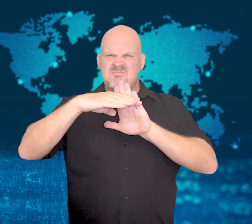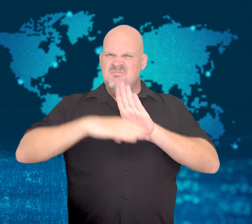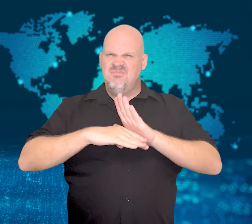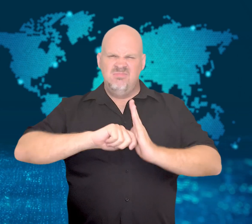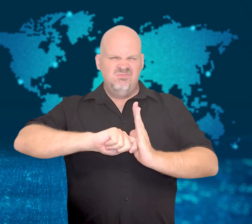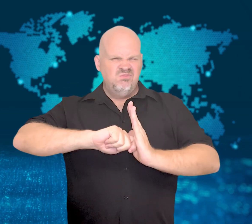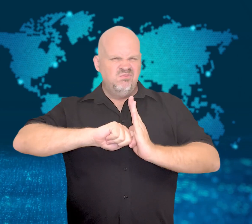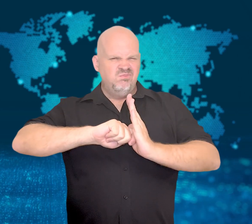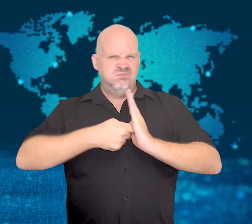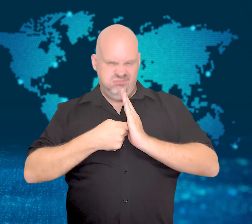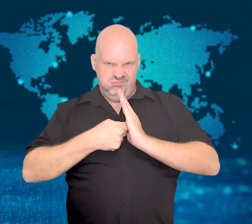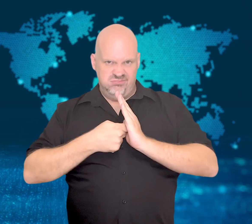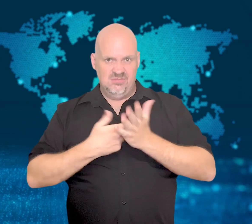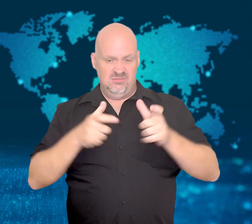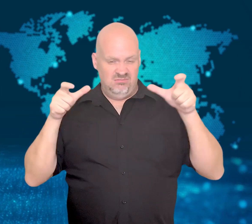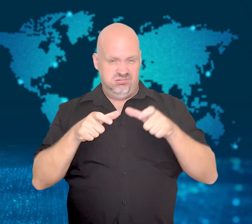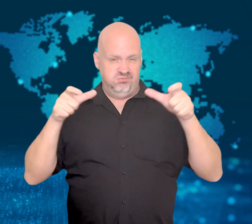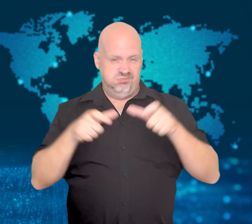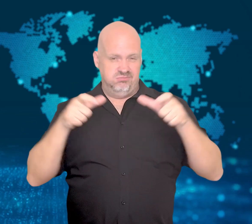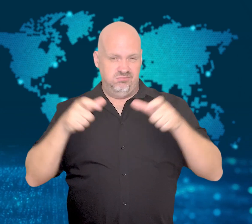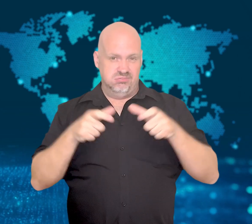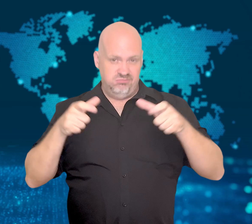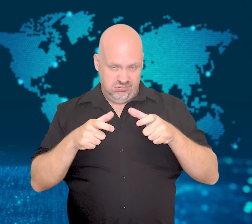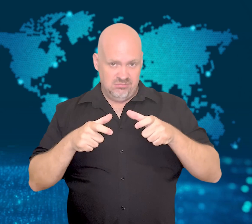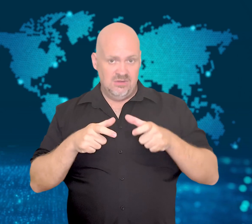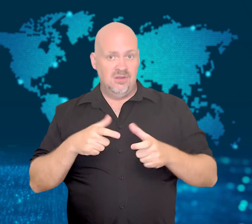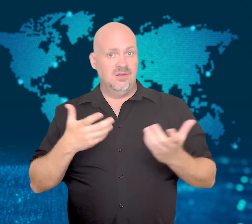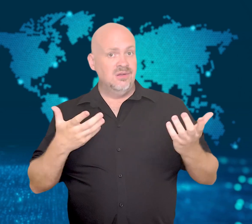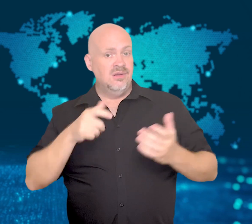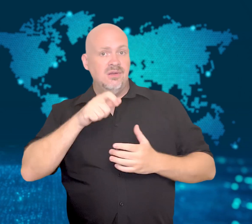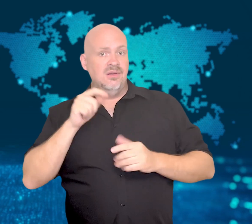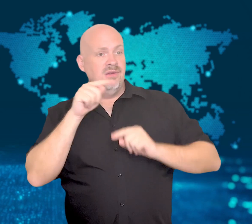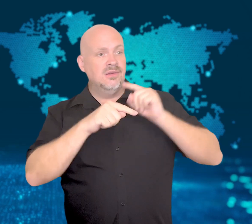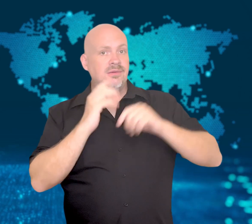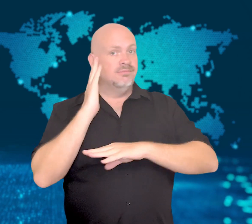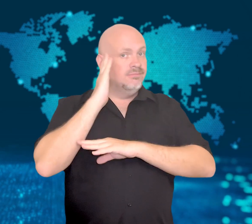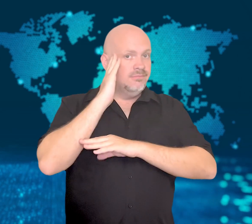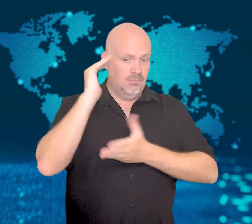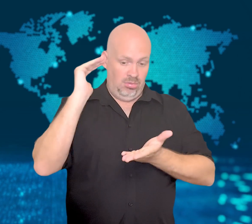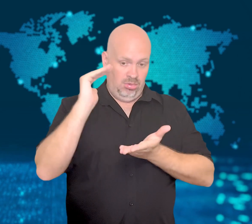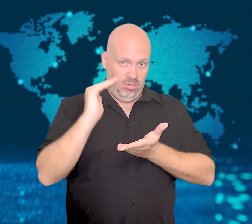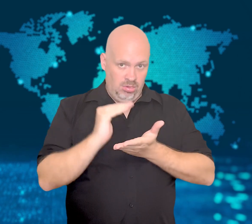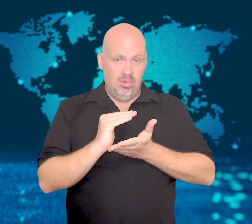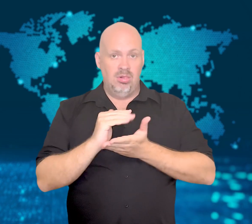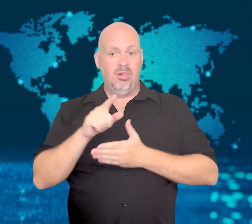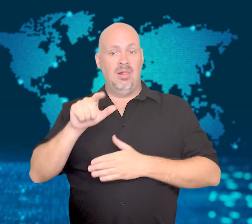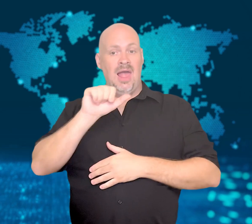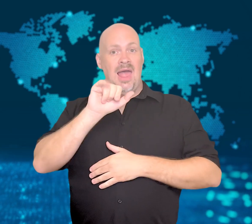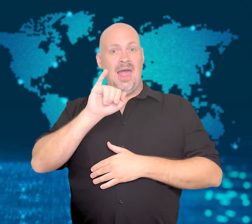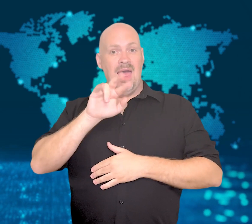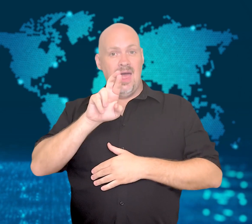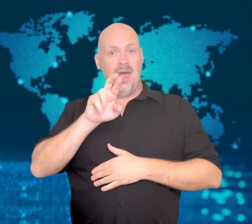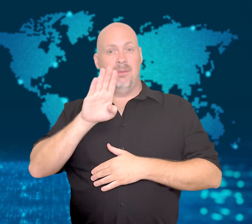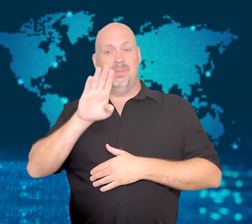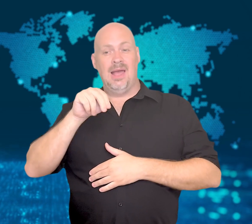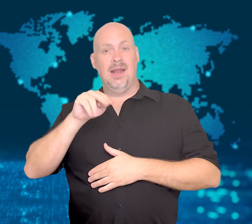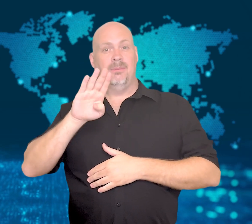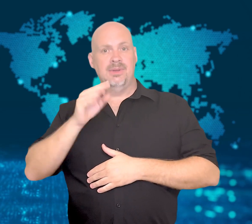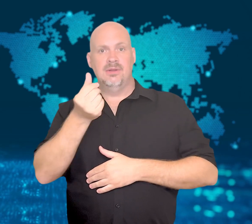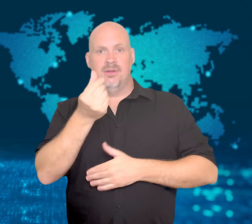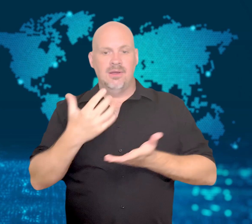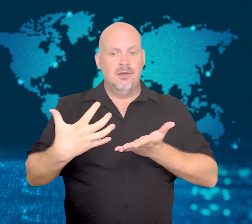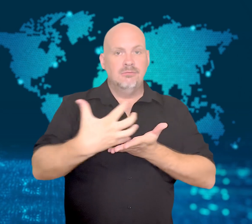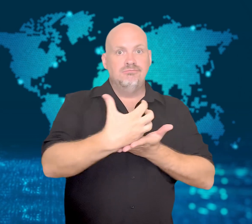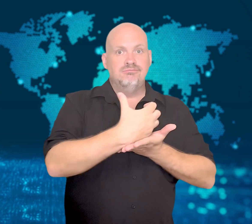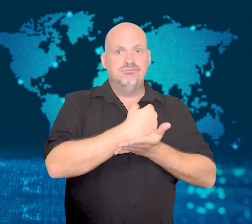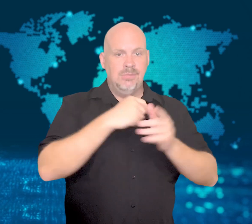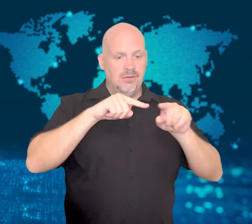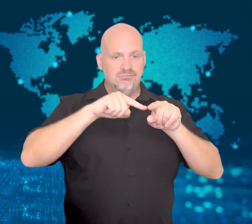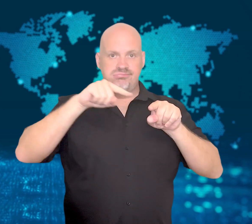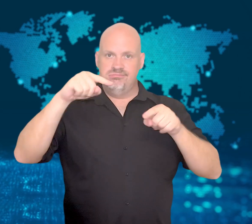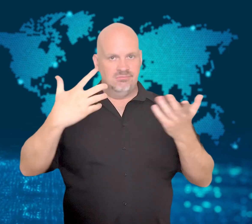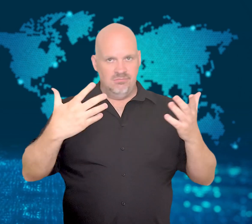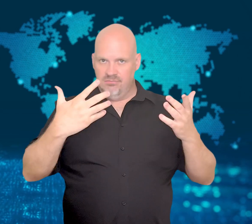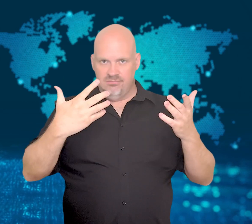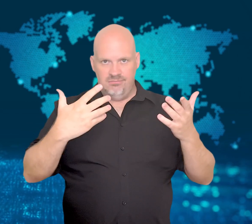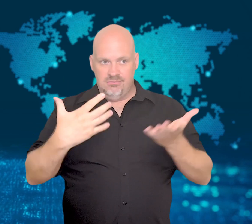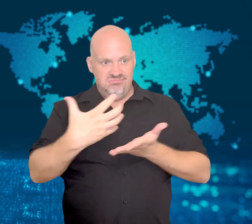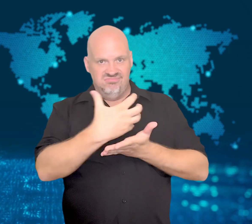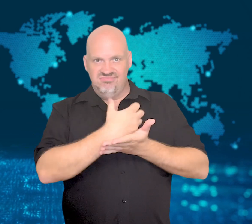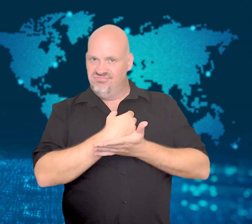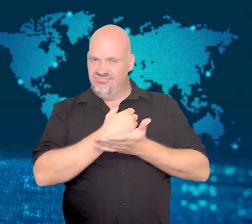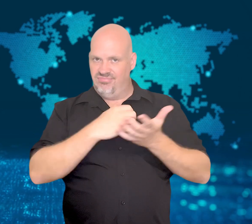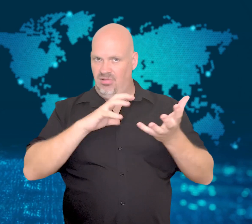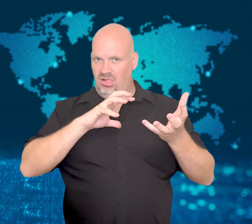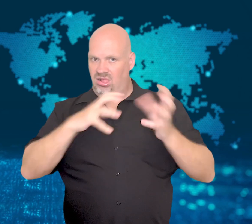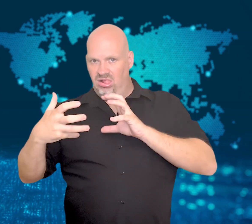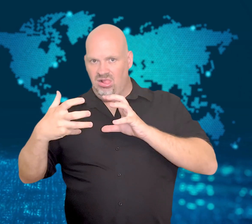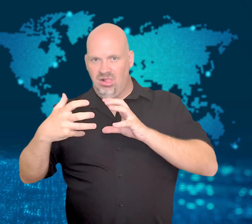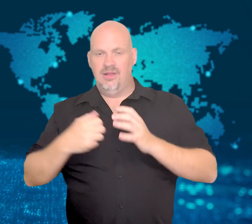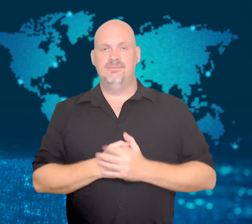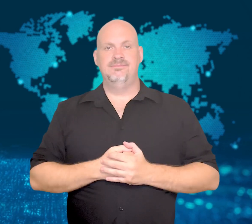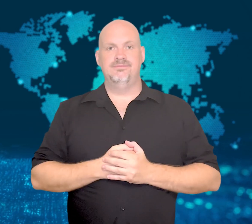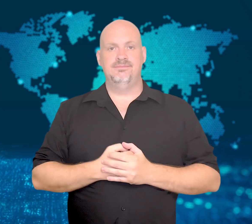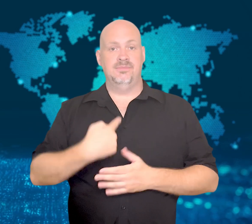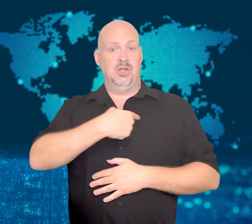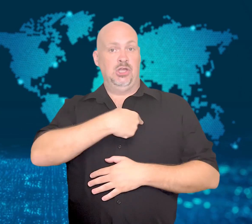The country has closed its borders to international tourists and as a result, in the last few years,